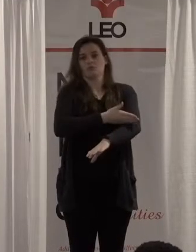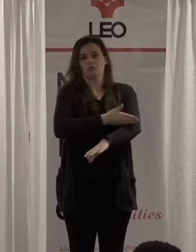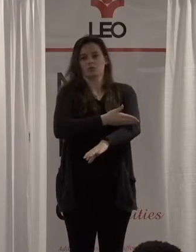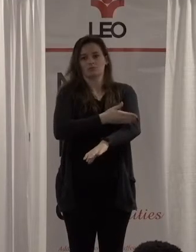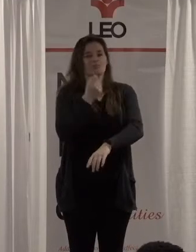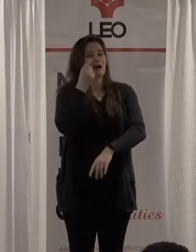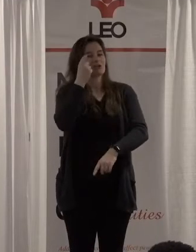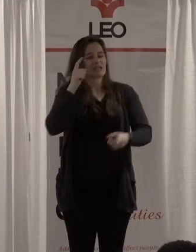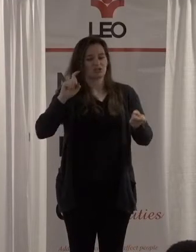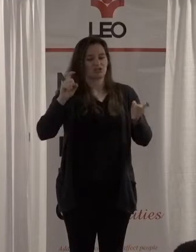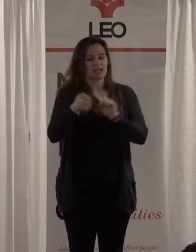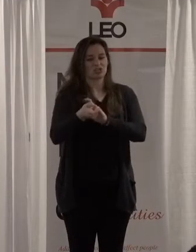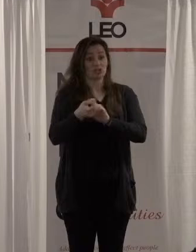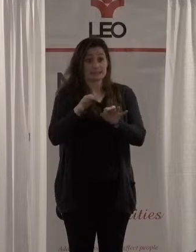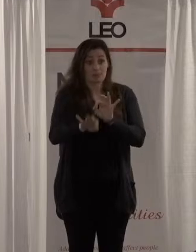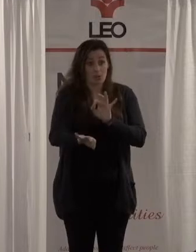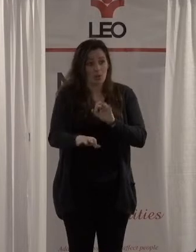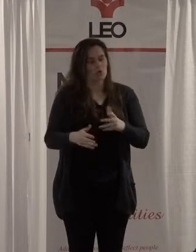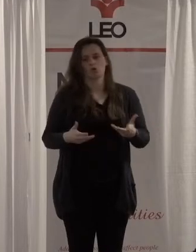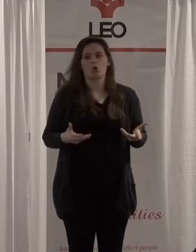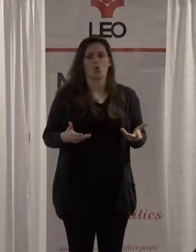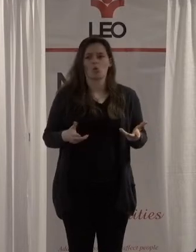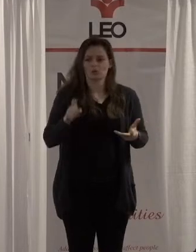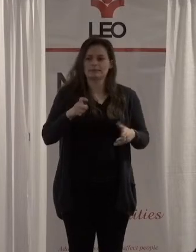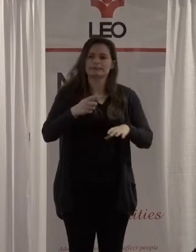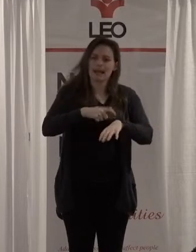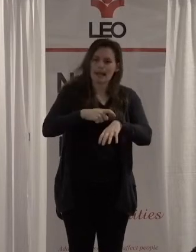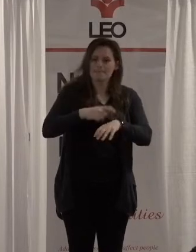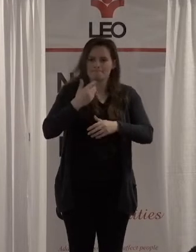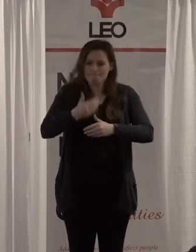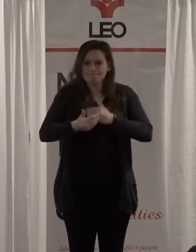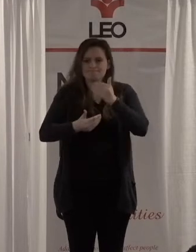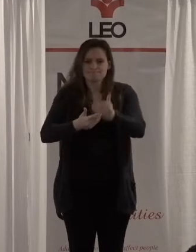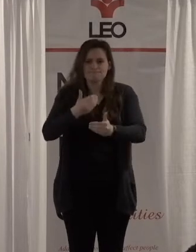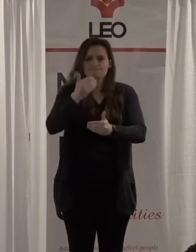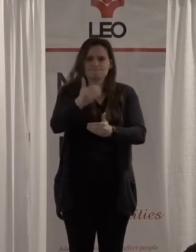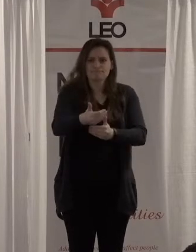AND TIRELESS HARD THANKLESS WORK AT TIMES.